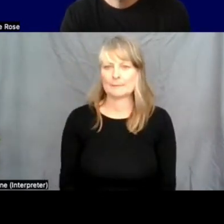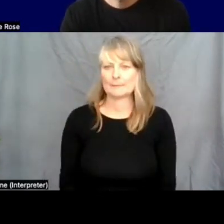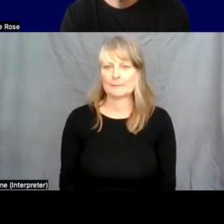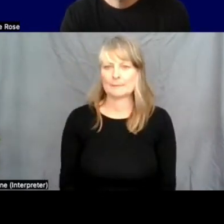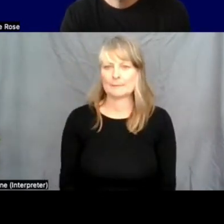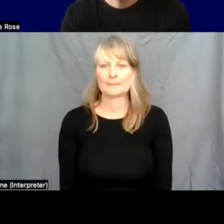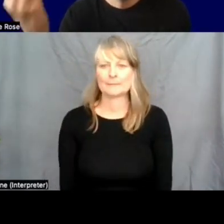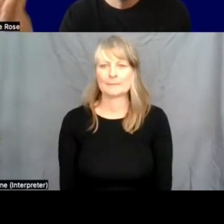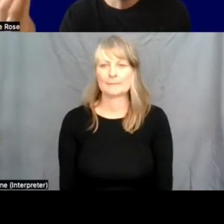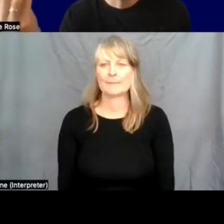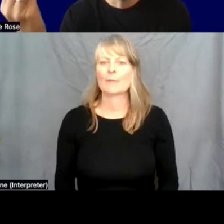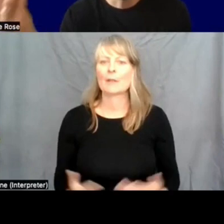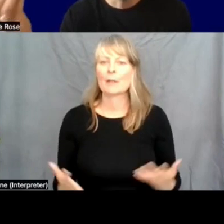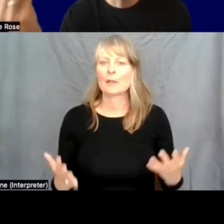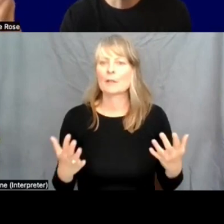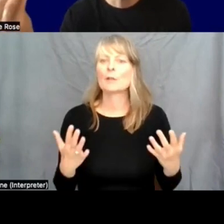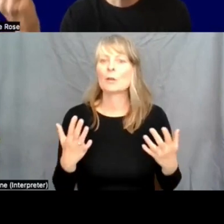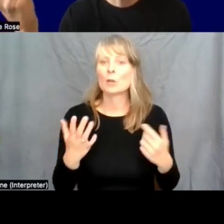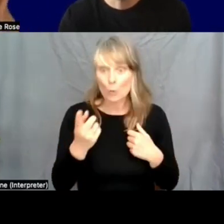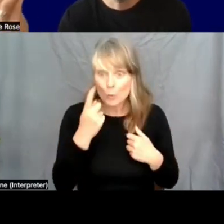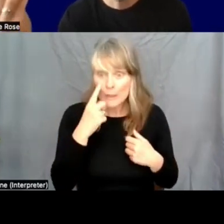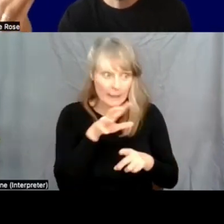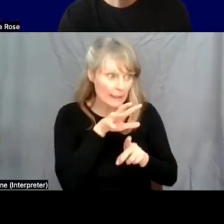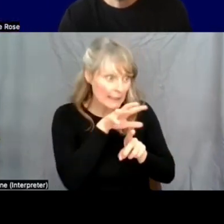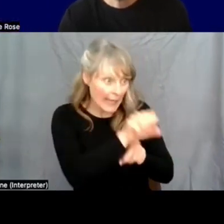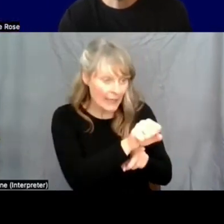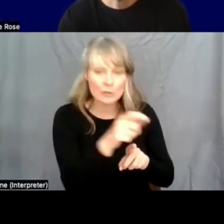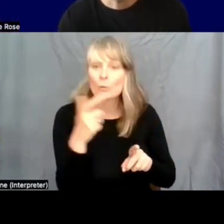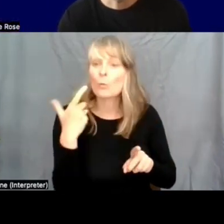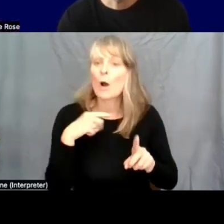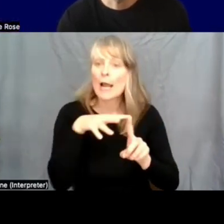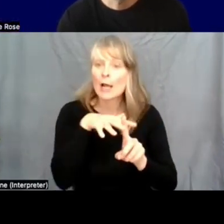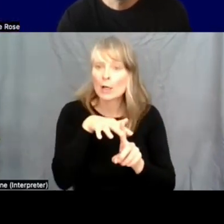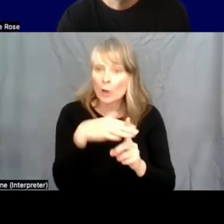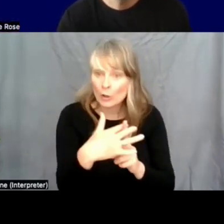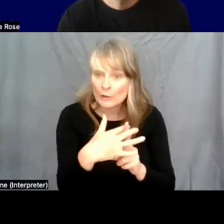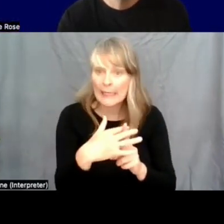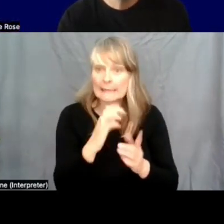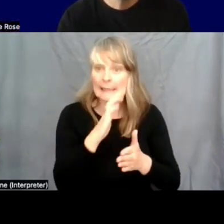We'll see it in the event because it's got the context and experience around it. So I'm going to